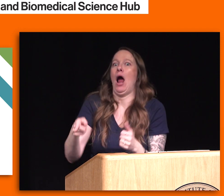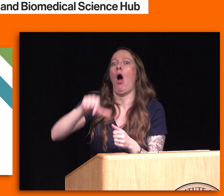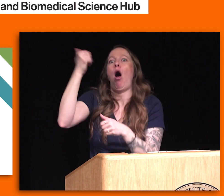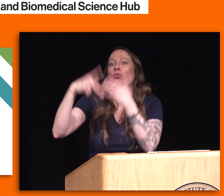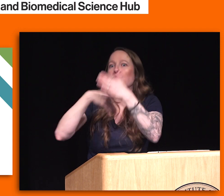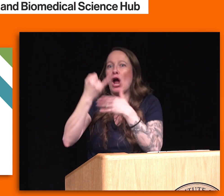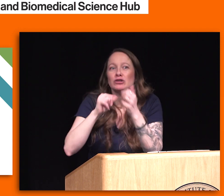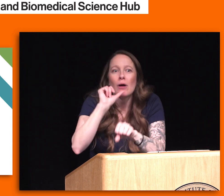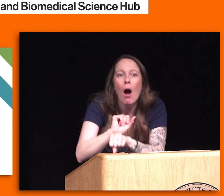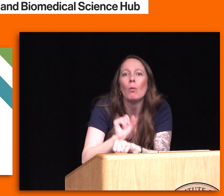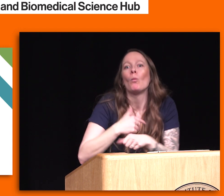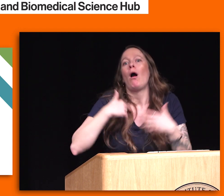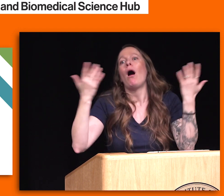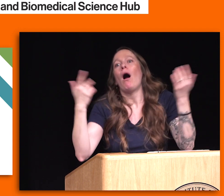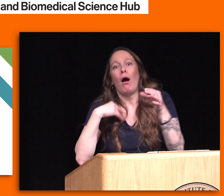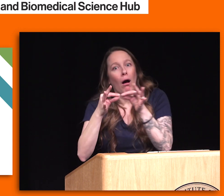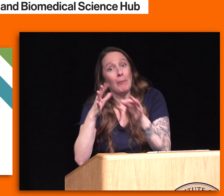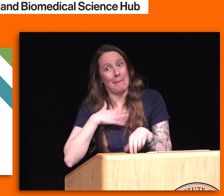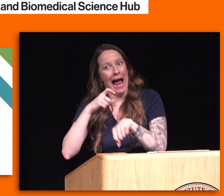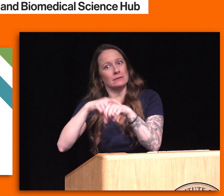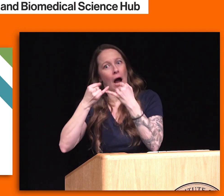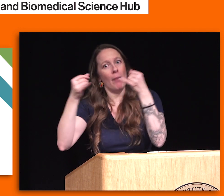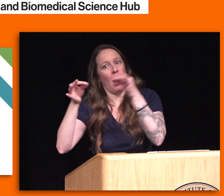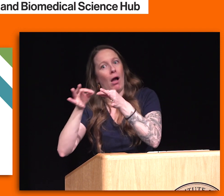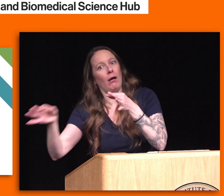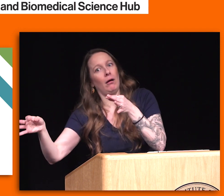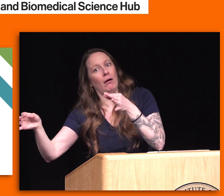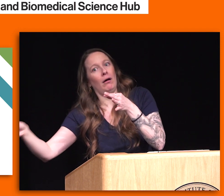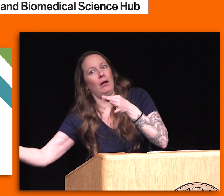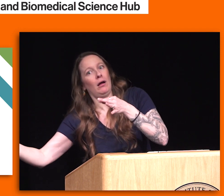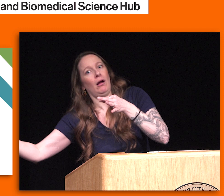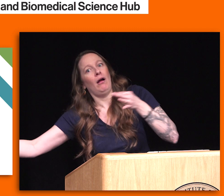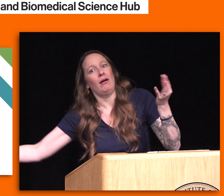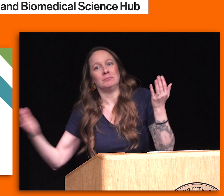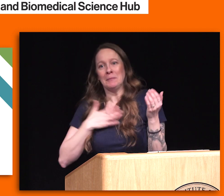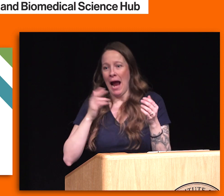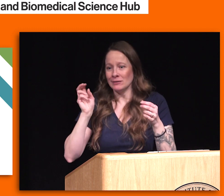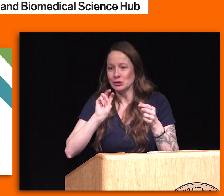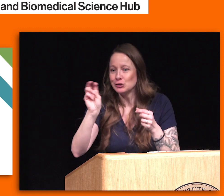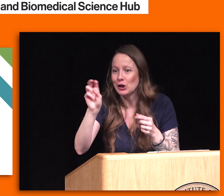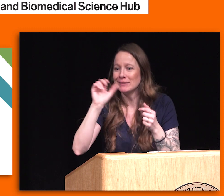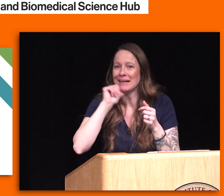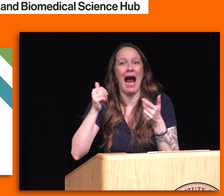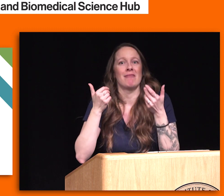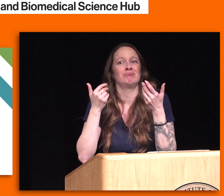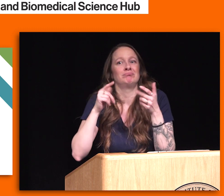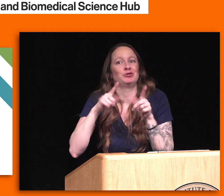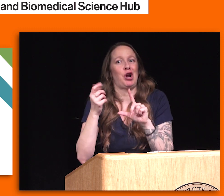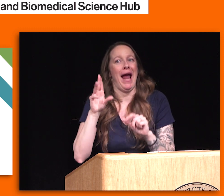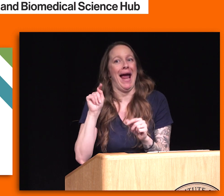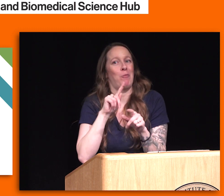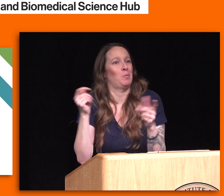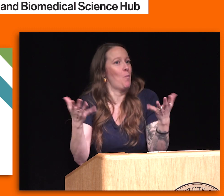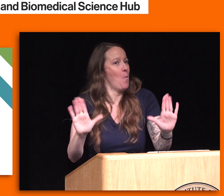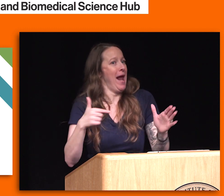and then my advisor left, and then I spent a year on this project, and my experiments kept failing. I was losing my data. I wanted to graduate in 4 years,